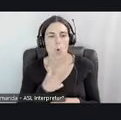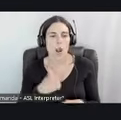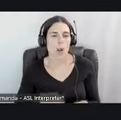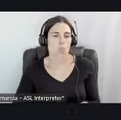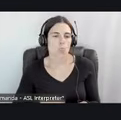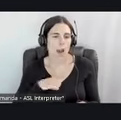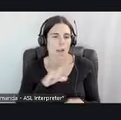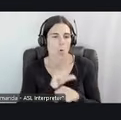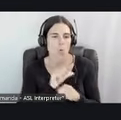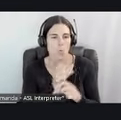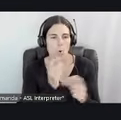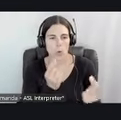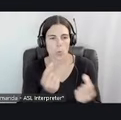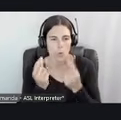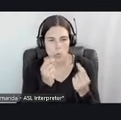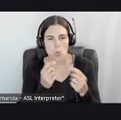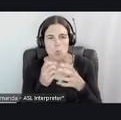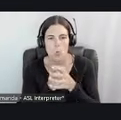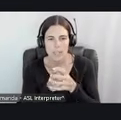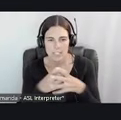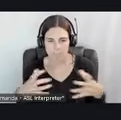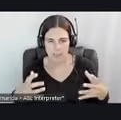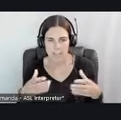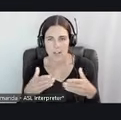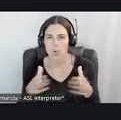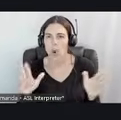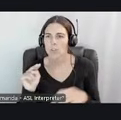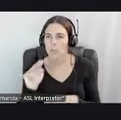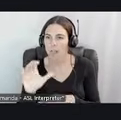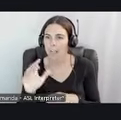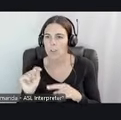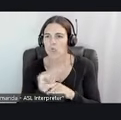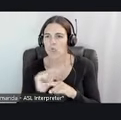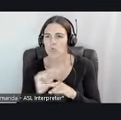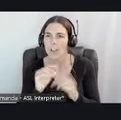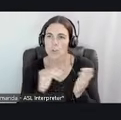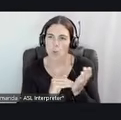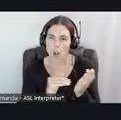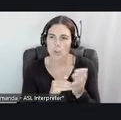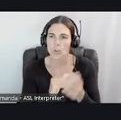has done to expand across North Carolina to train physicians and clinicians who remain in the state